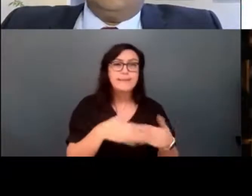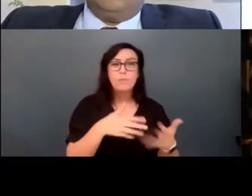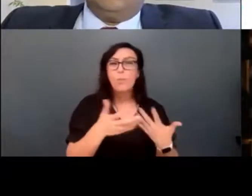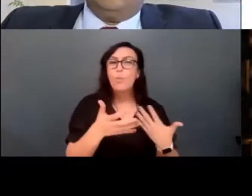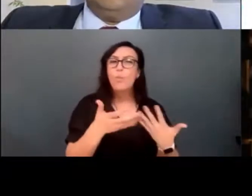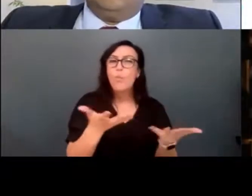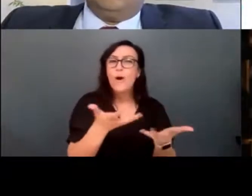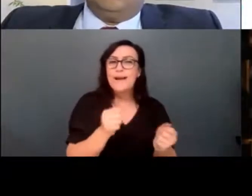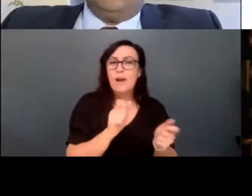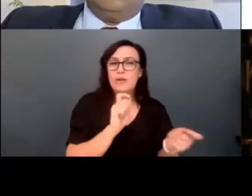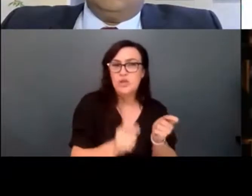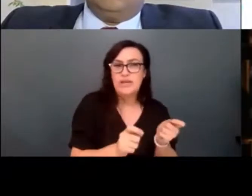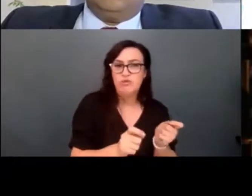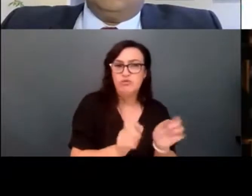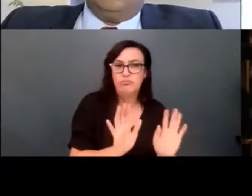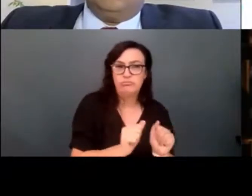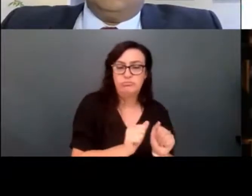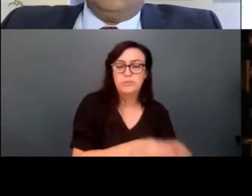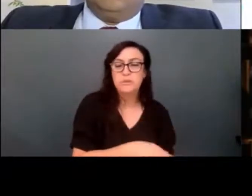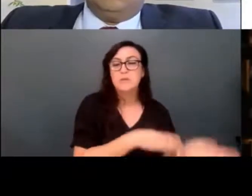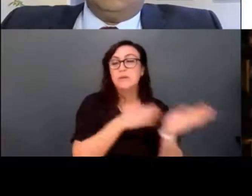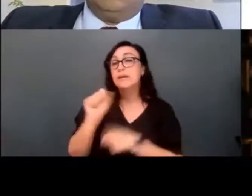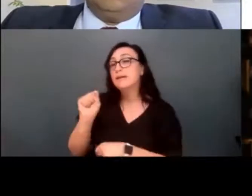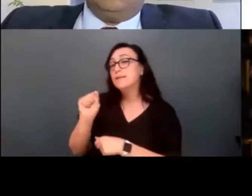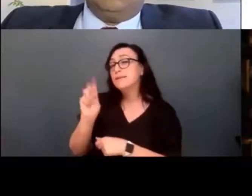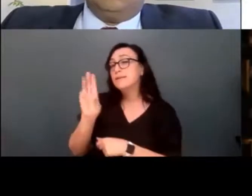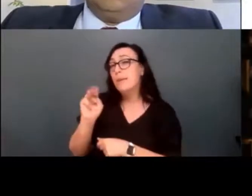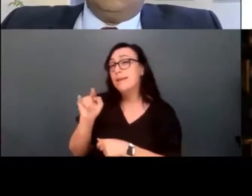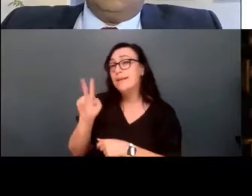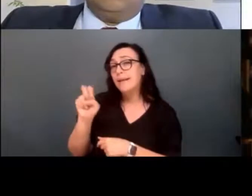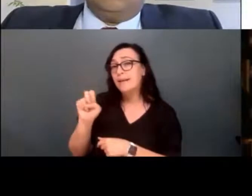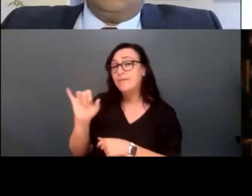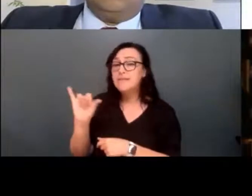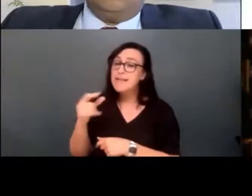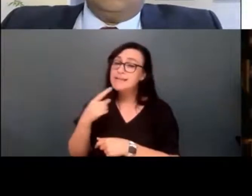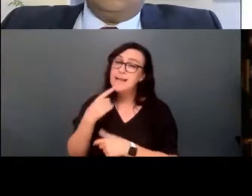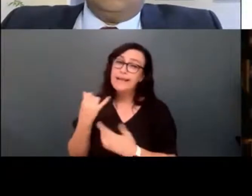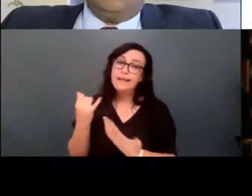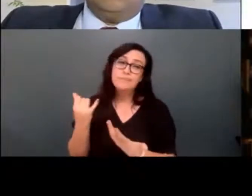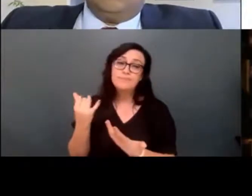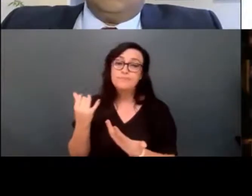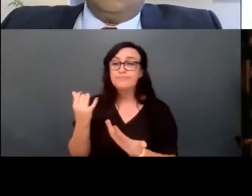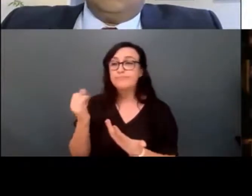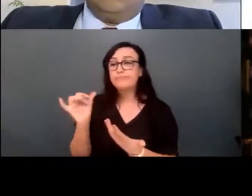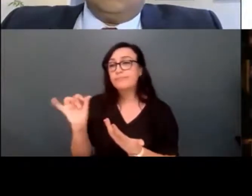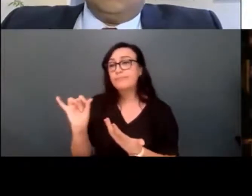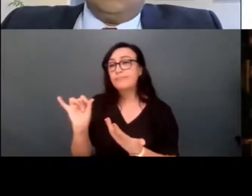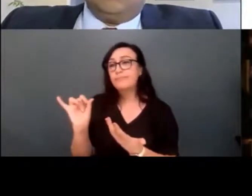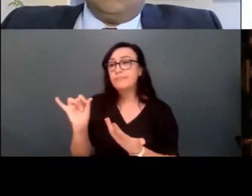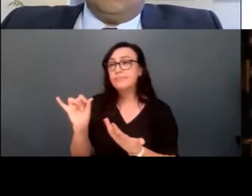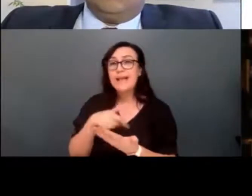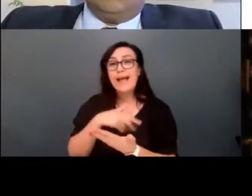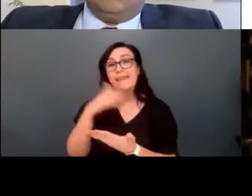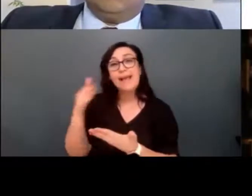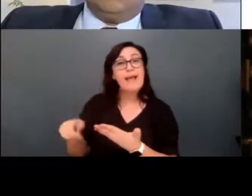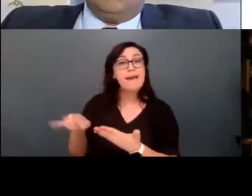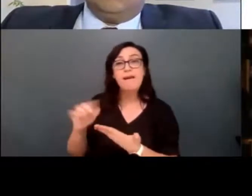a summative evaluation question, which is to say something like, you know, at the end of our implementation